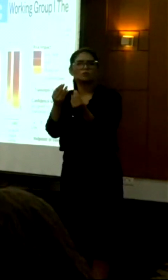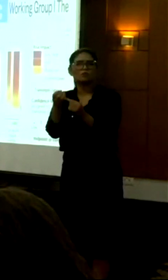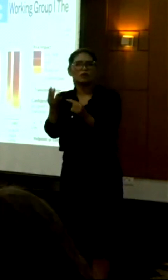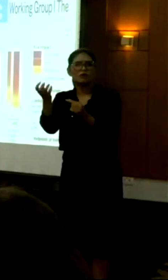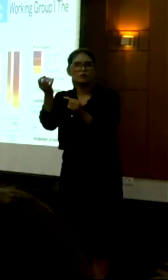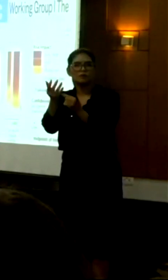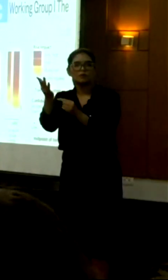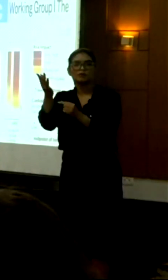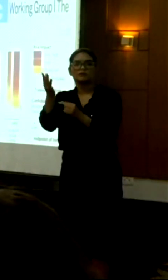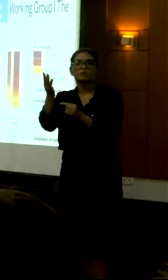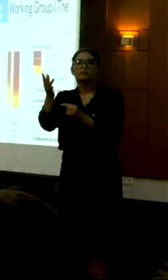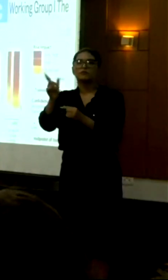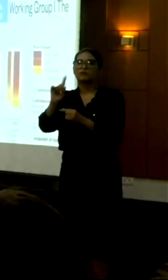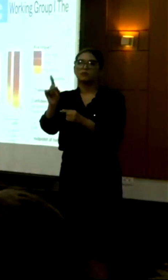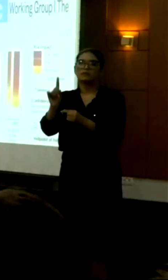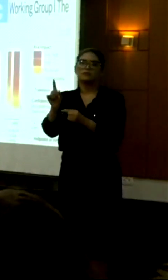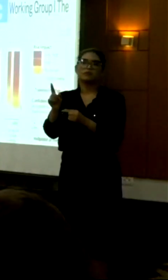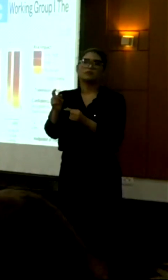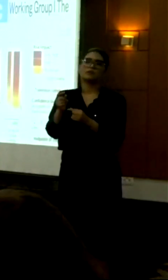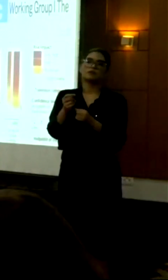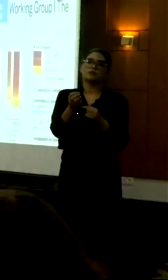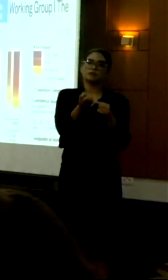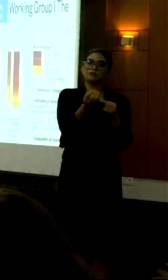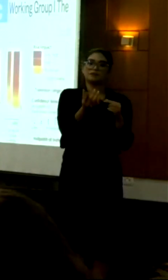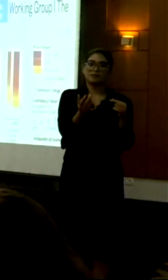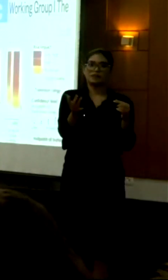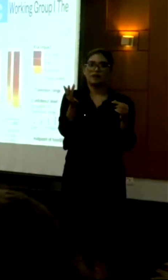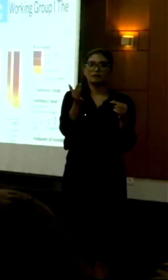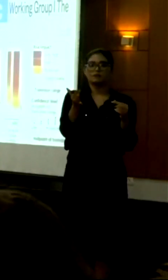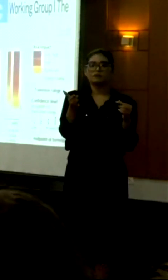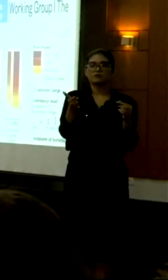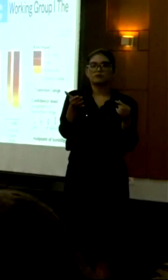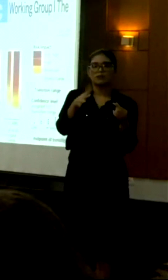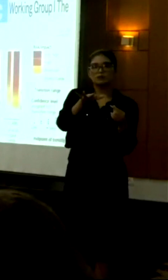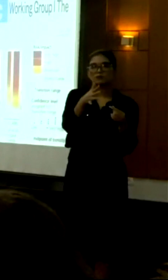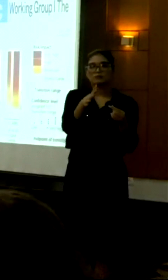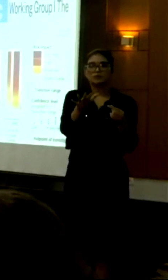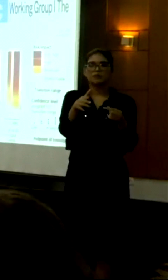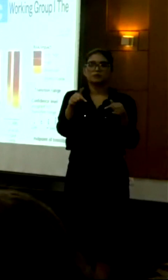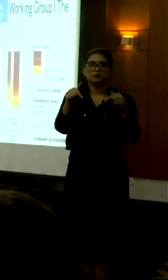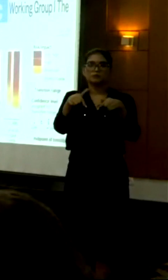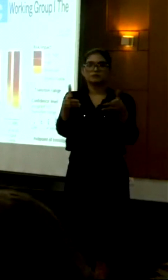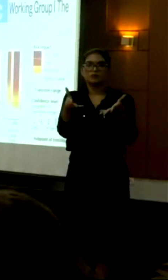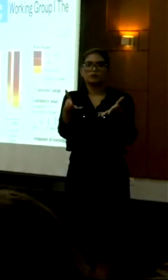in a more recent decade there will be higher risks, that is the message, we are suffering, it is